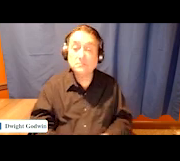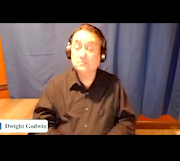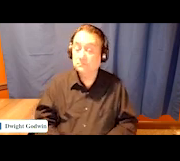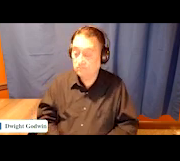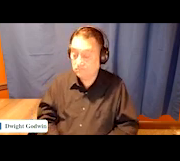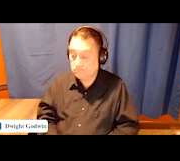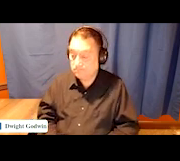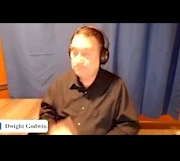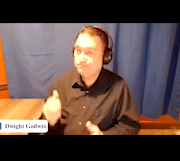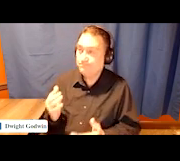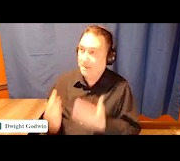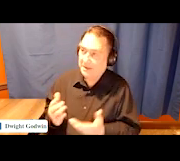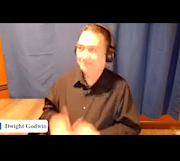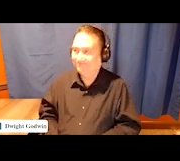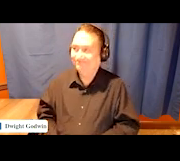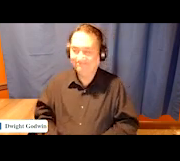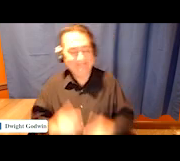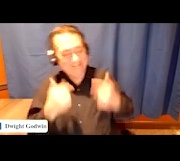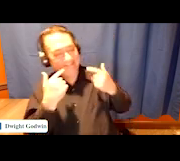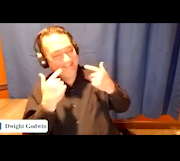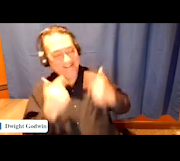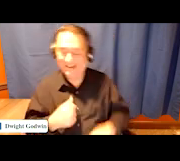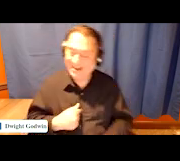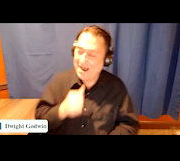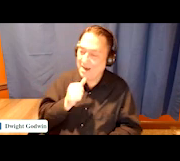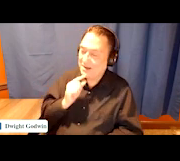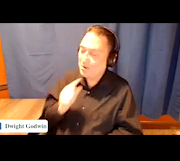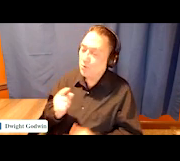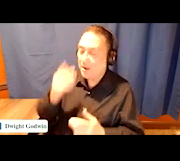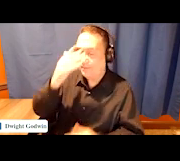[Jordan] Maybe, I'm not sure. Well, because it's like,